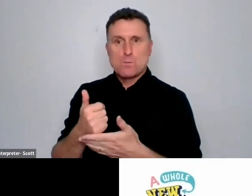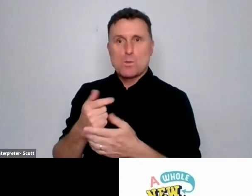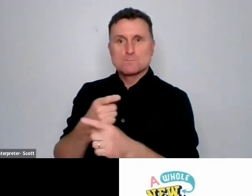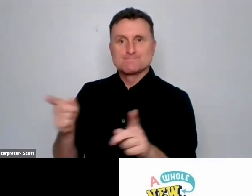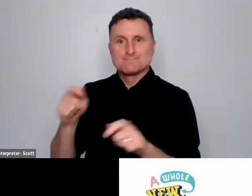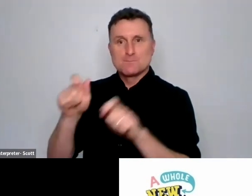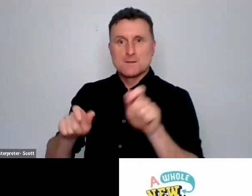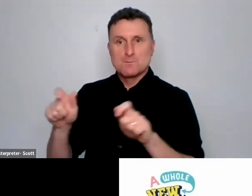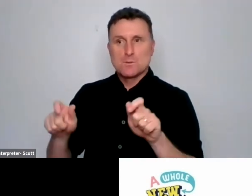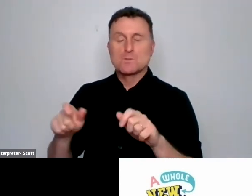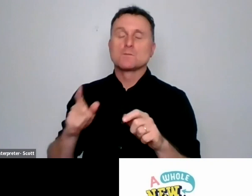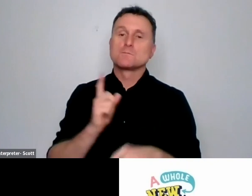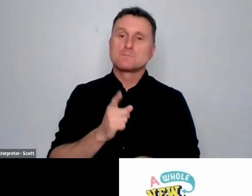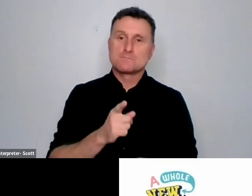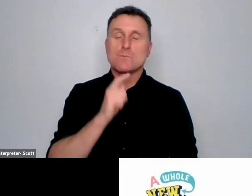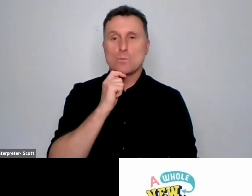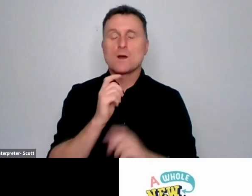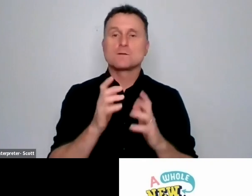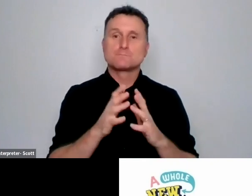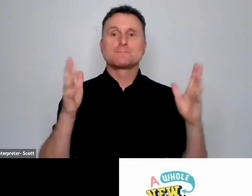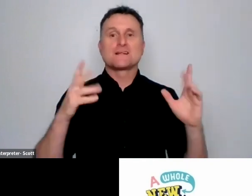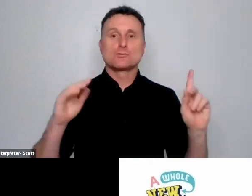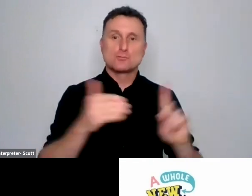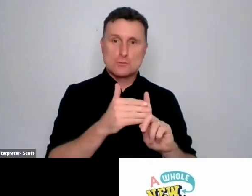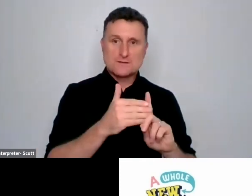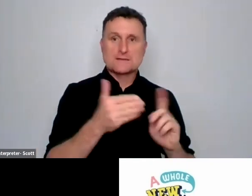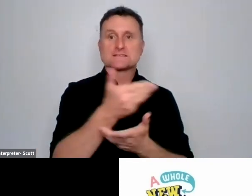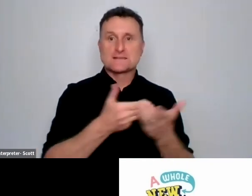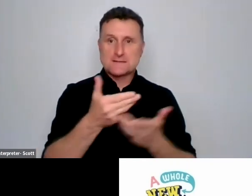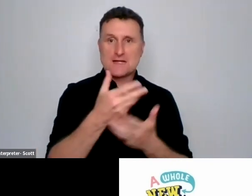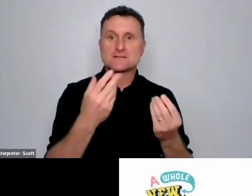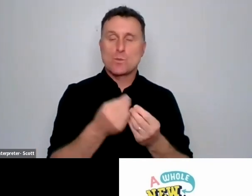with ministers and, you know, and community advocacy around that as well.